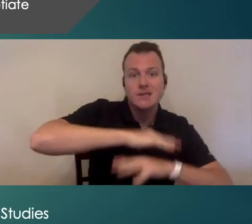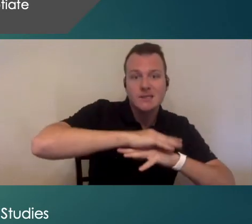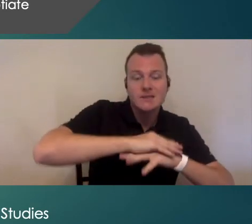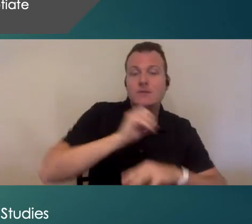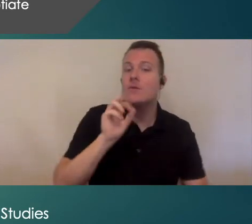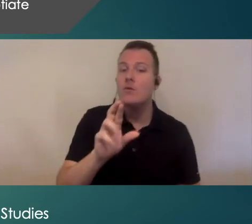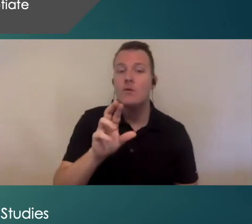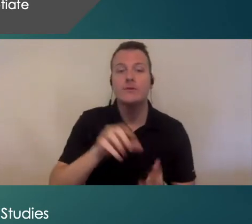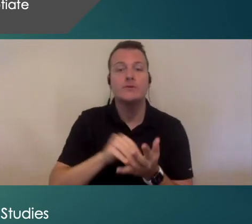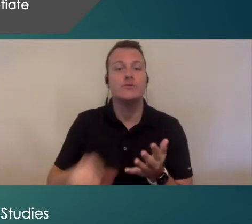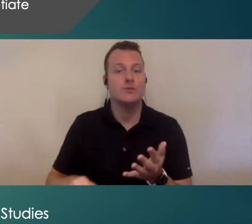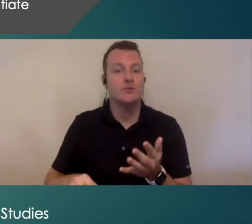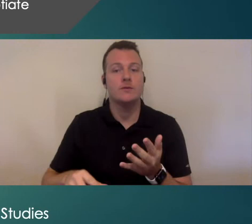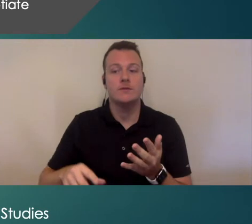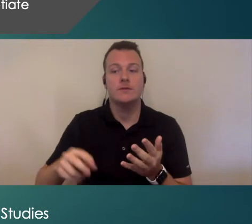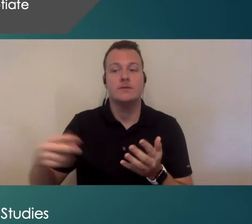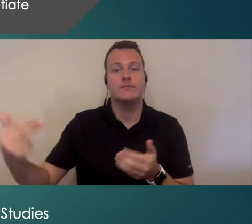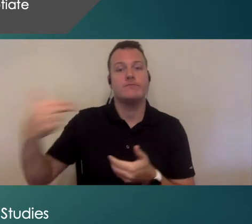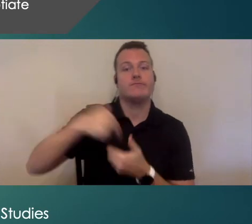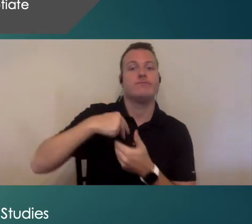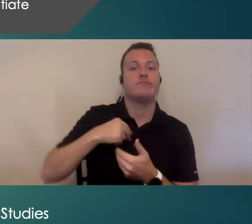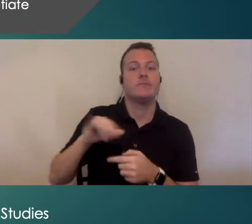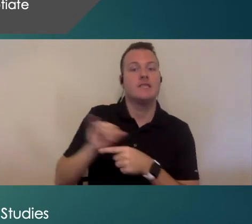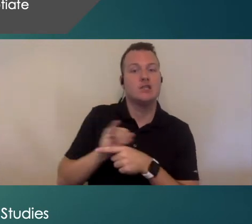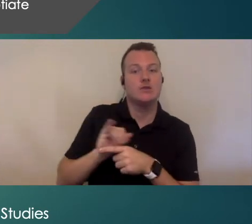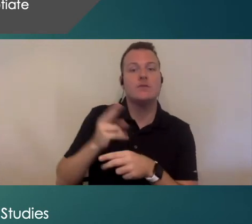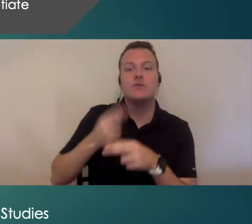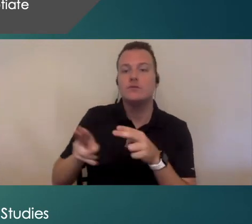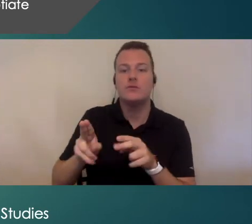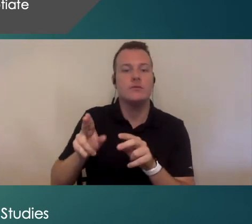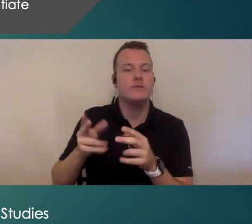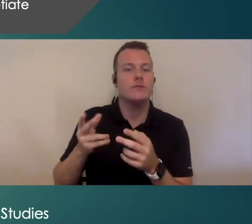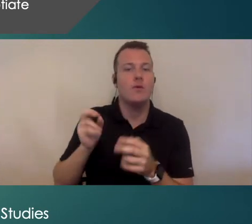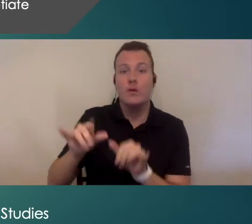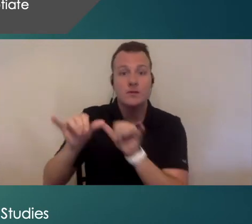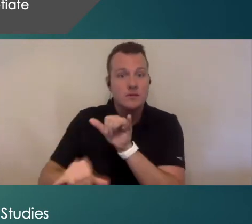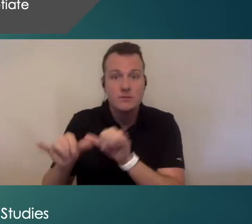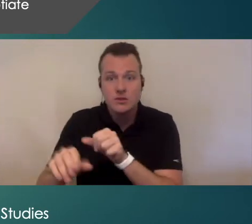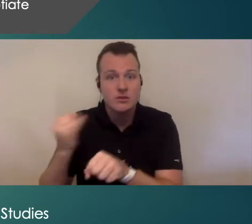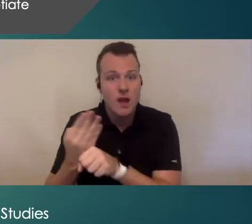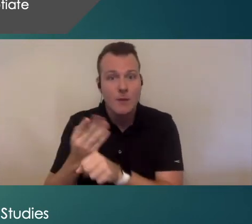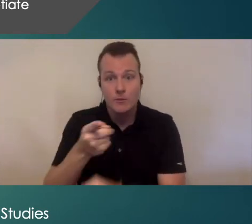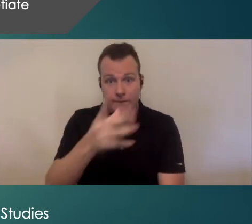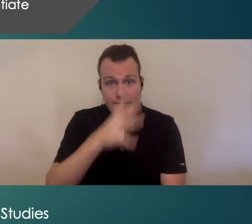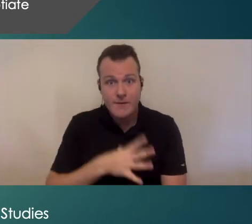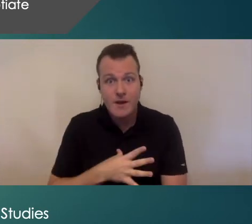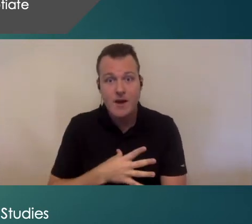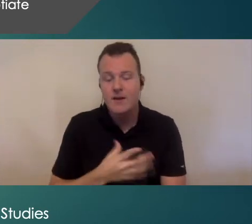position, or student rotation, or a permanent job, and you're female, that right